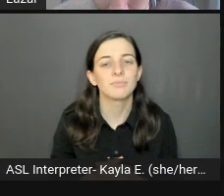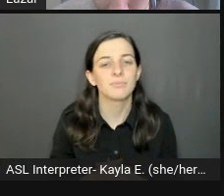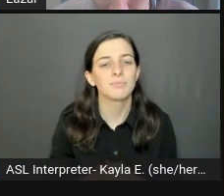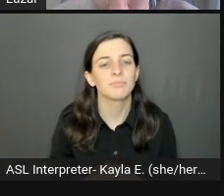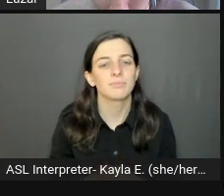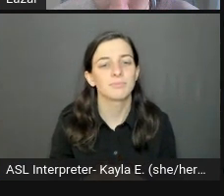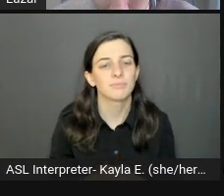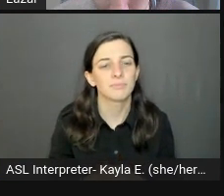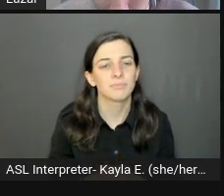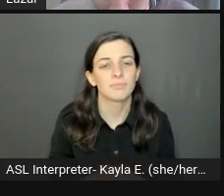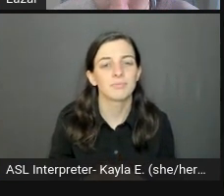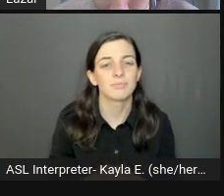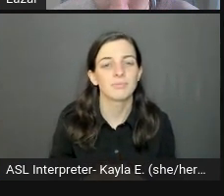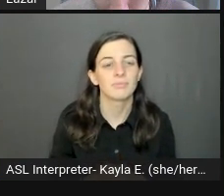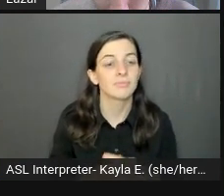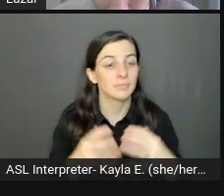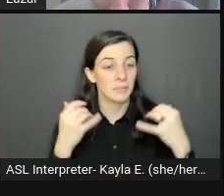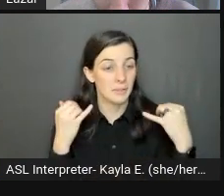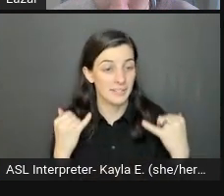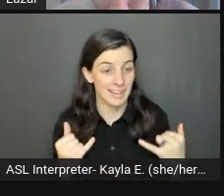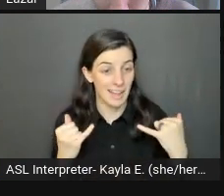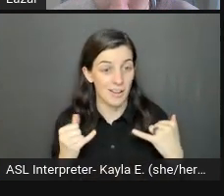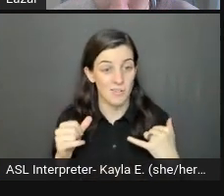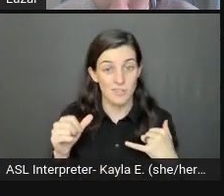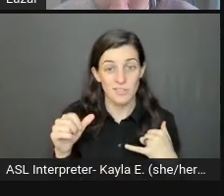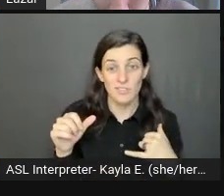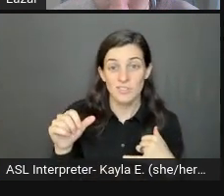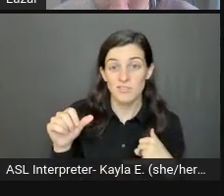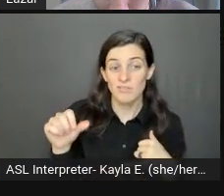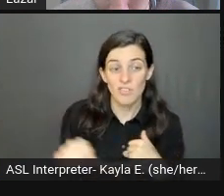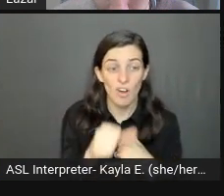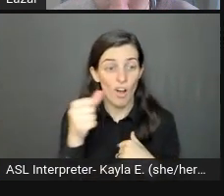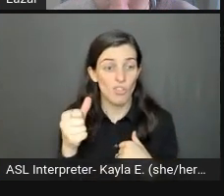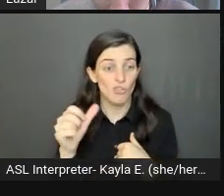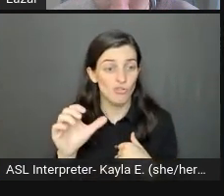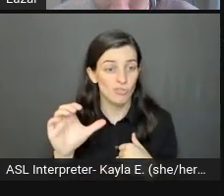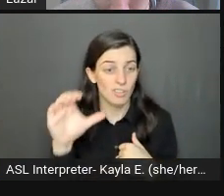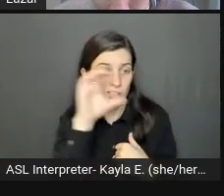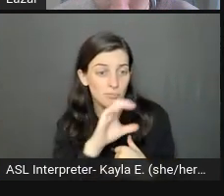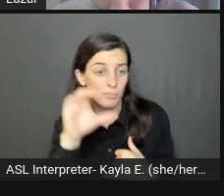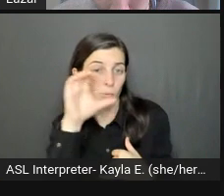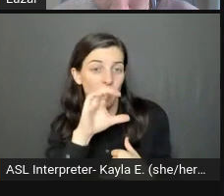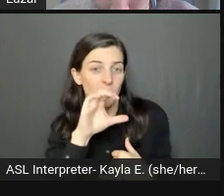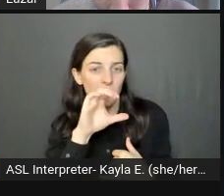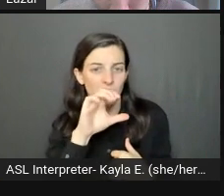Now, although exploring a brand new set of tools does look intimidating.